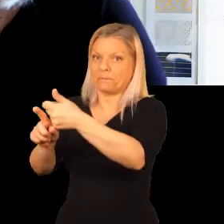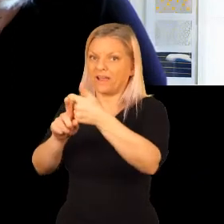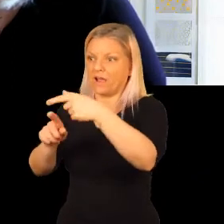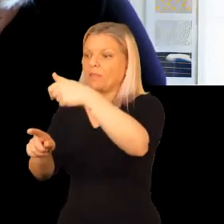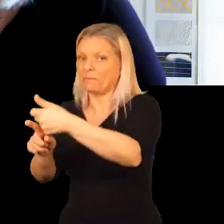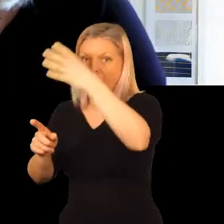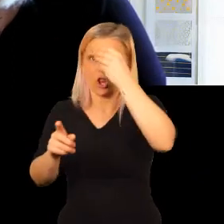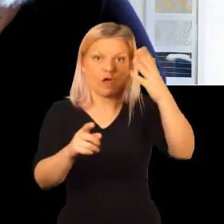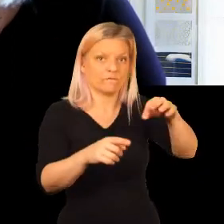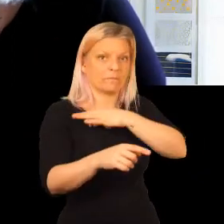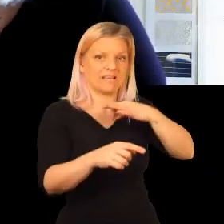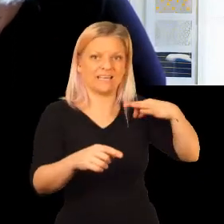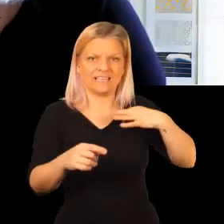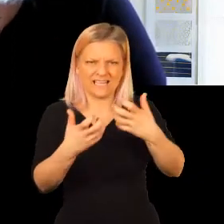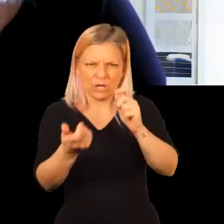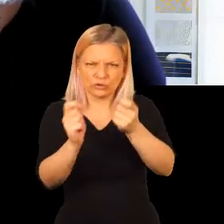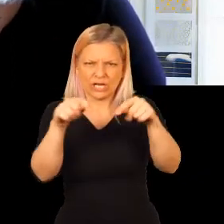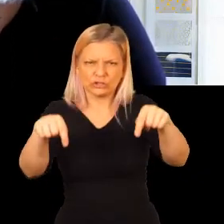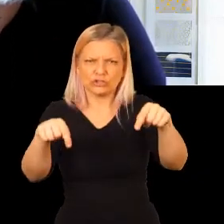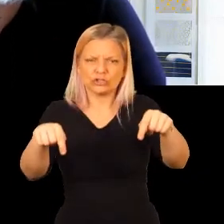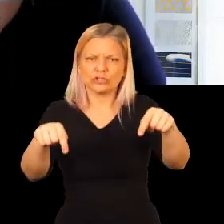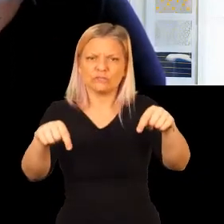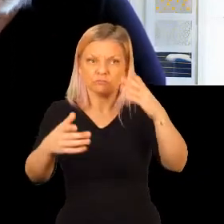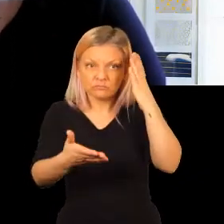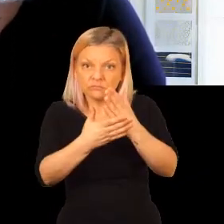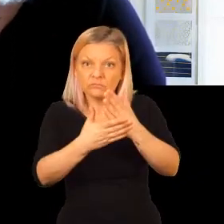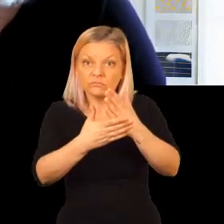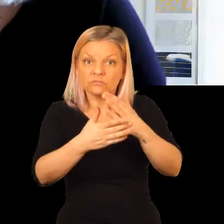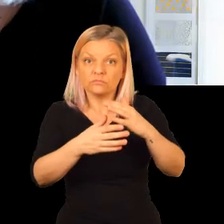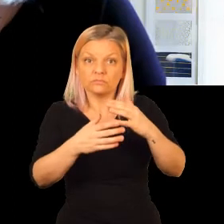the clinical team are also learning from the peer team and vice versa so it actually becomes